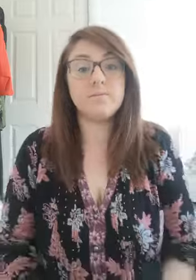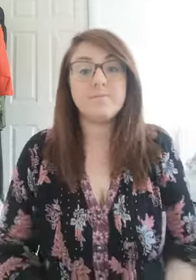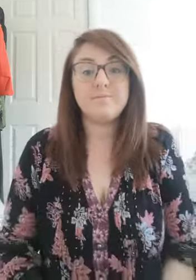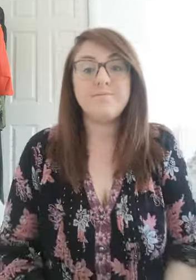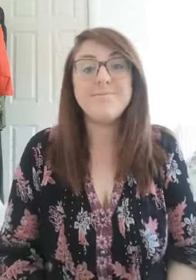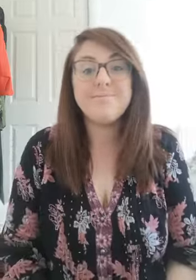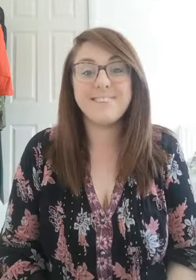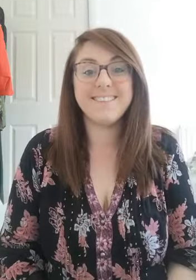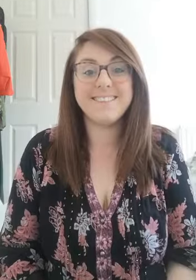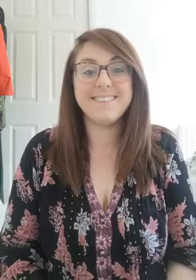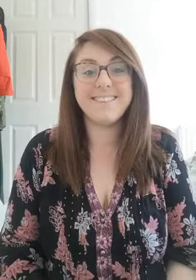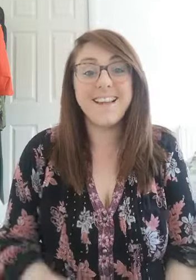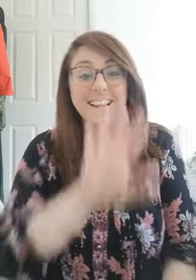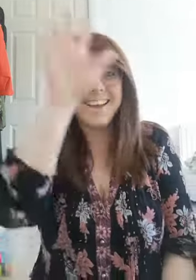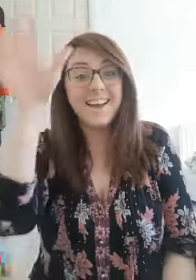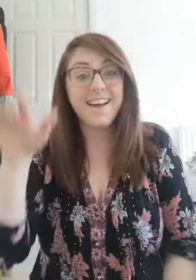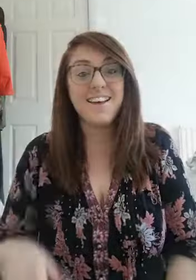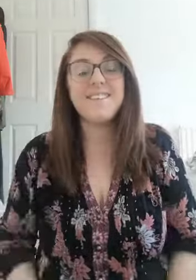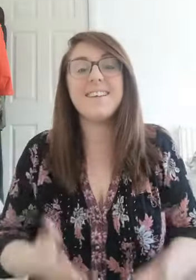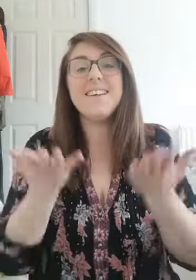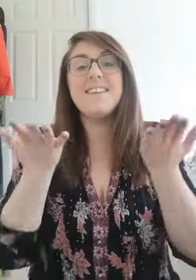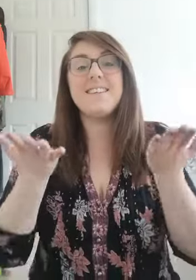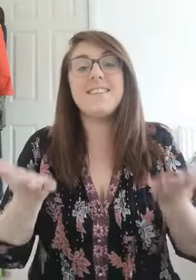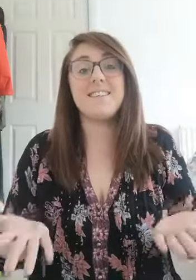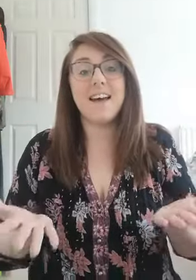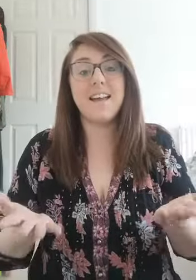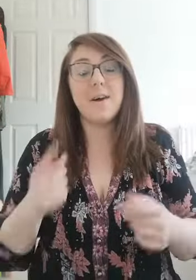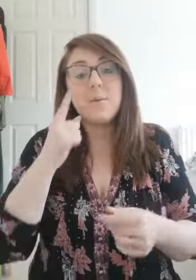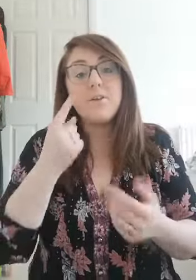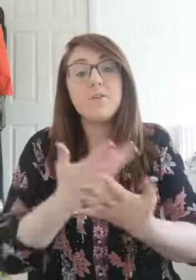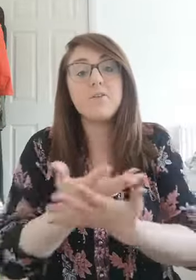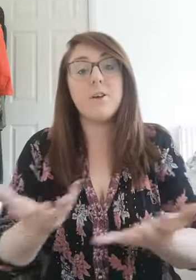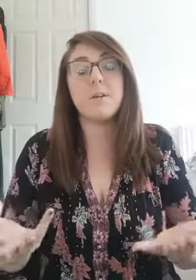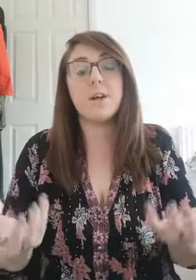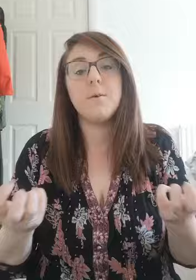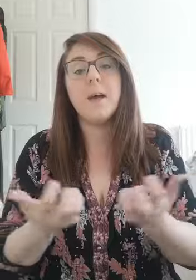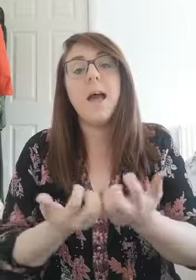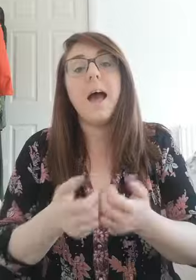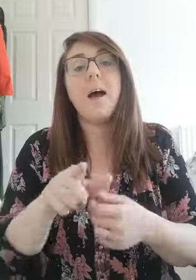Hello. Today I am going to show you how you